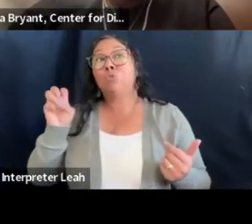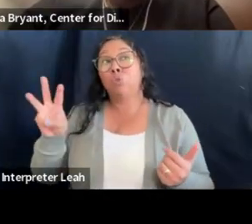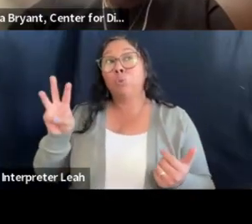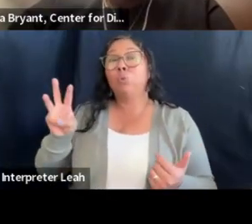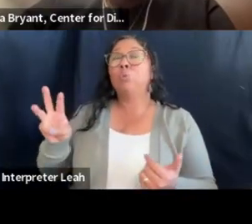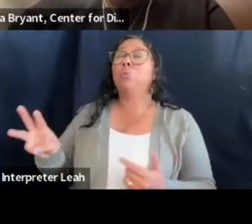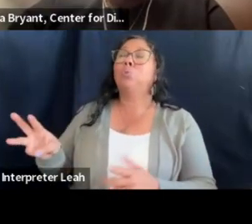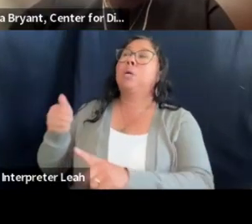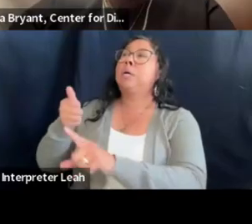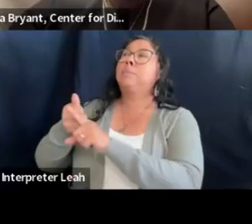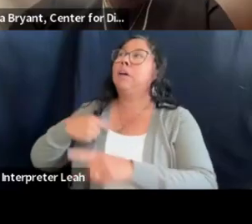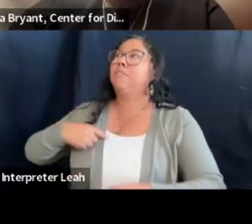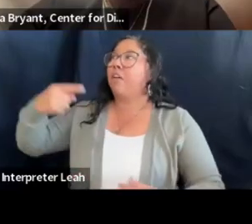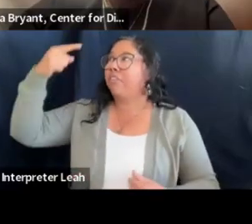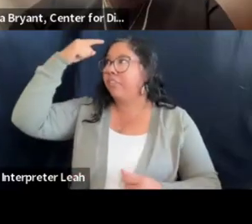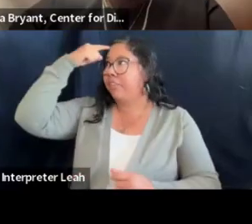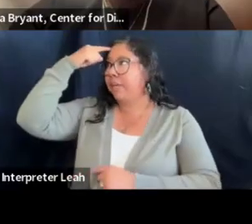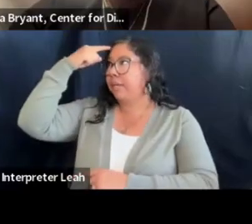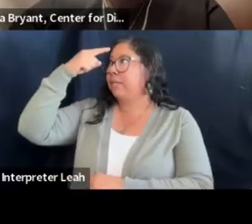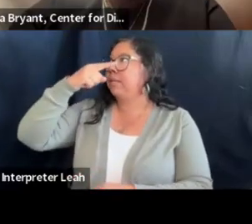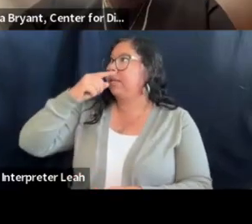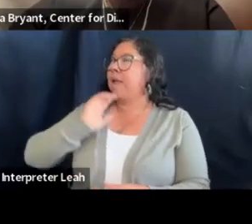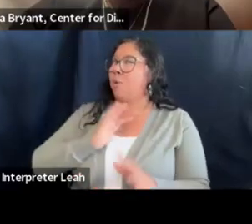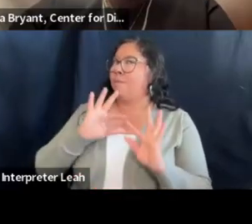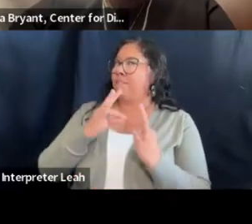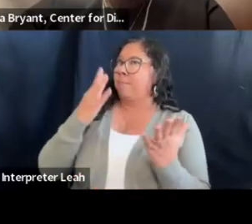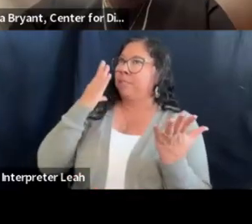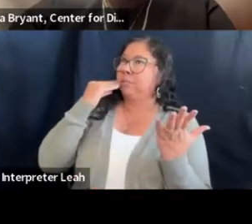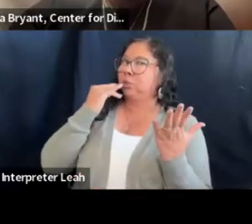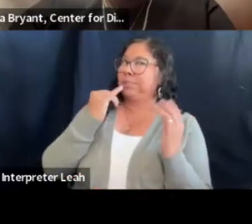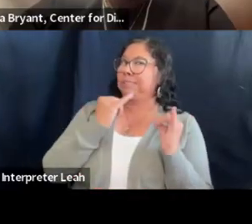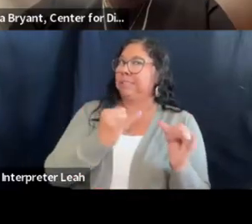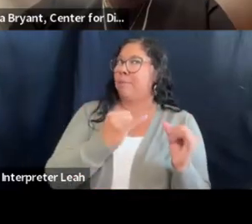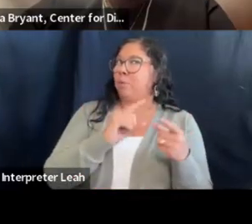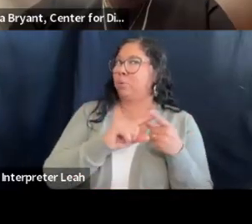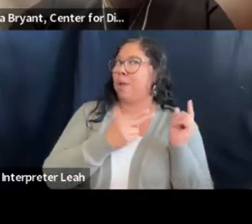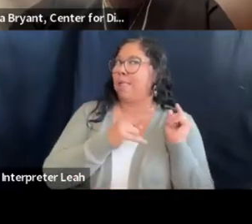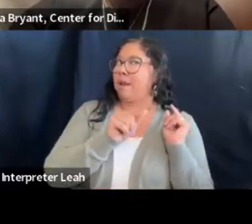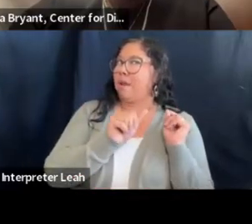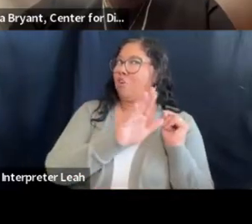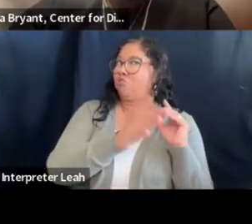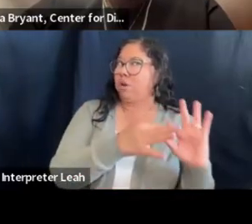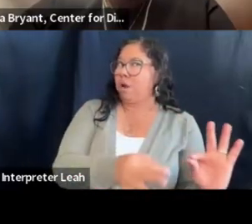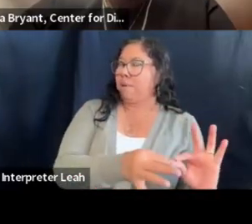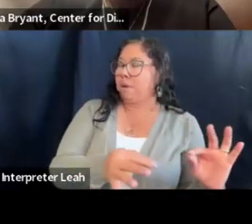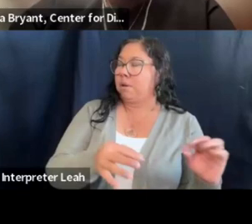I think um and our family experienced something similar to what Helena talks about. He was finally